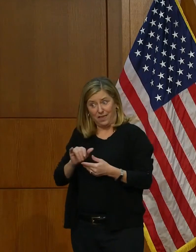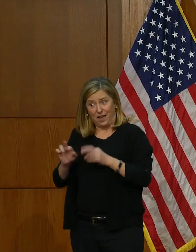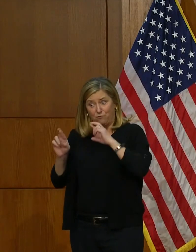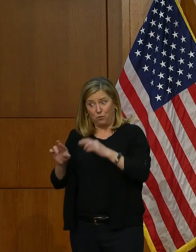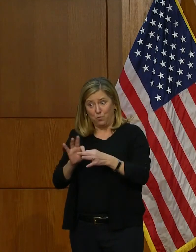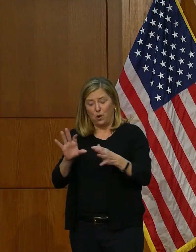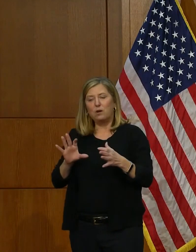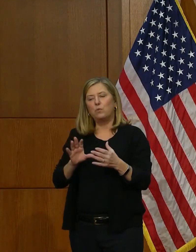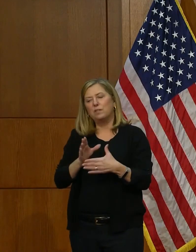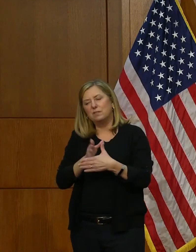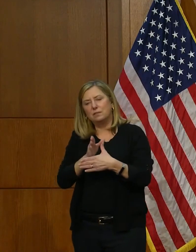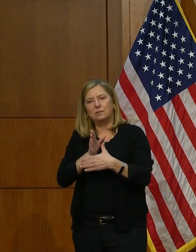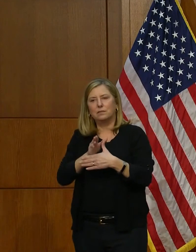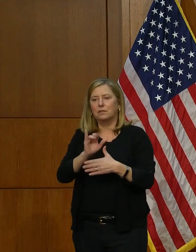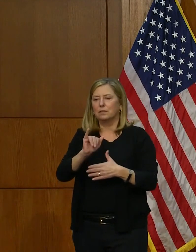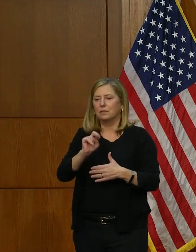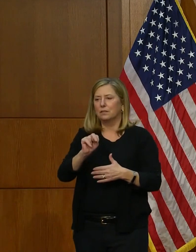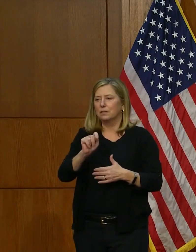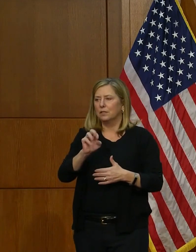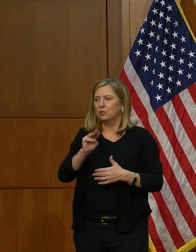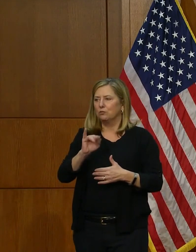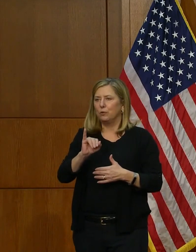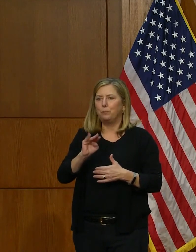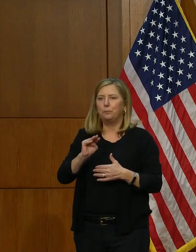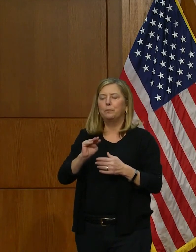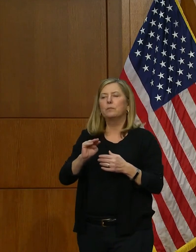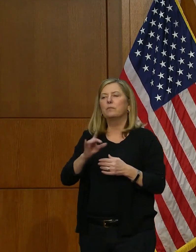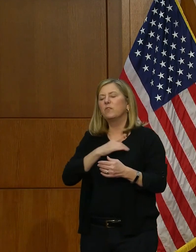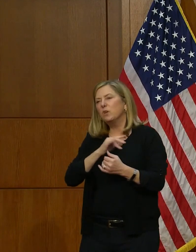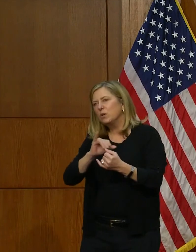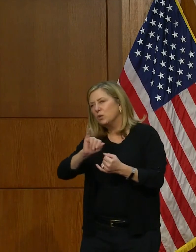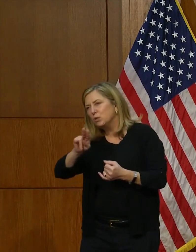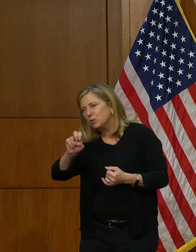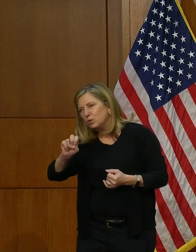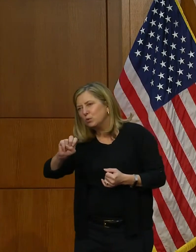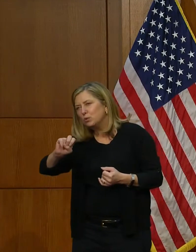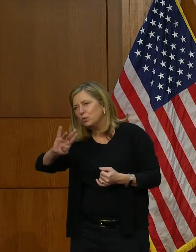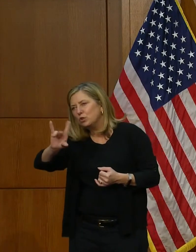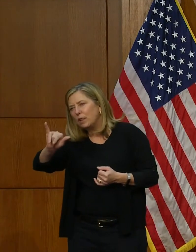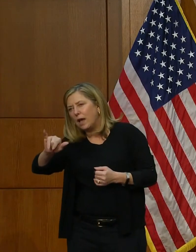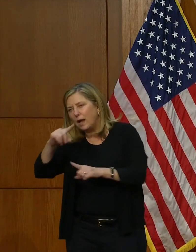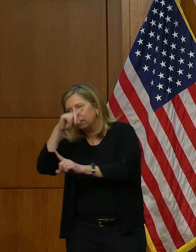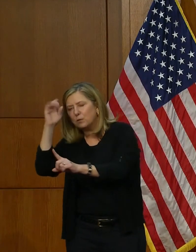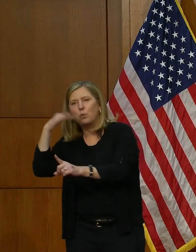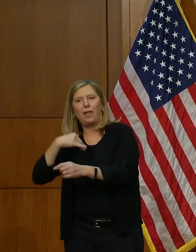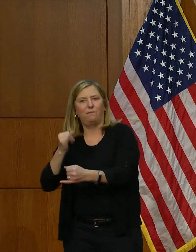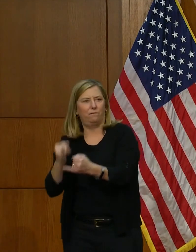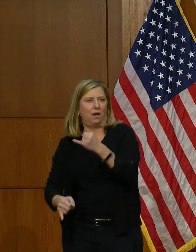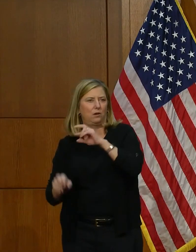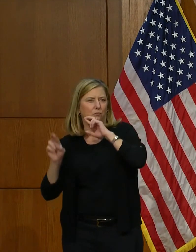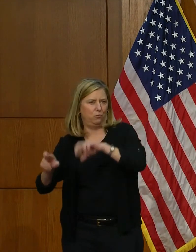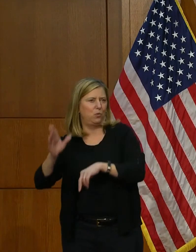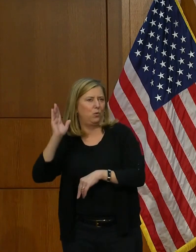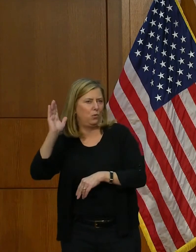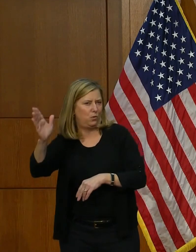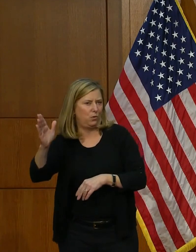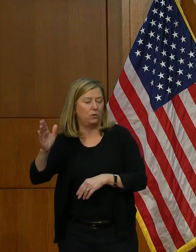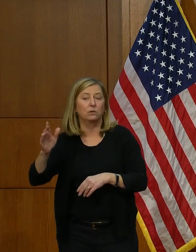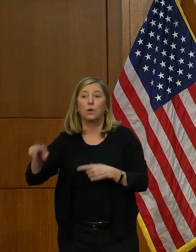THIS WAS AN INTERIM REPORT. WE'LL HAVE A FINAL REPORT,